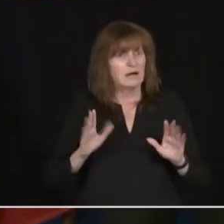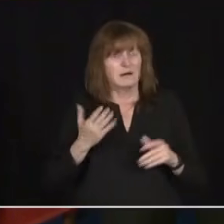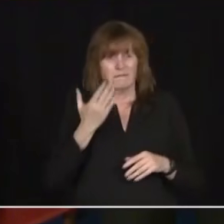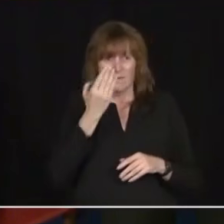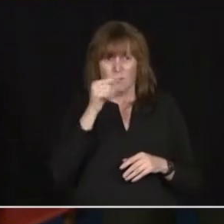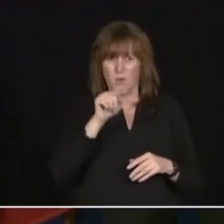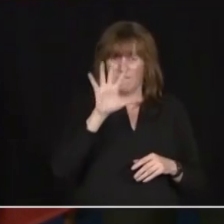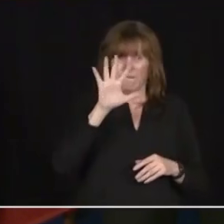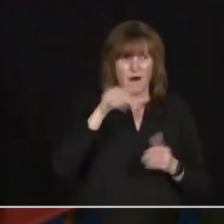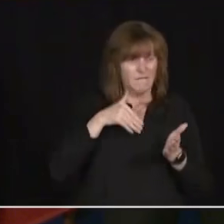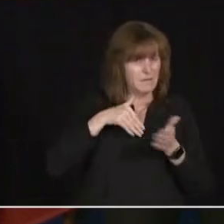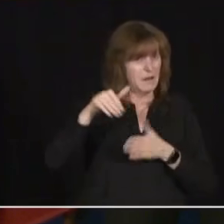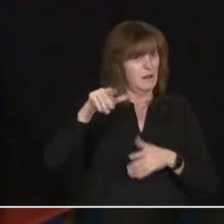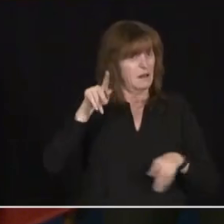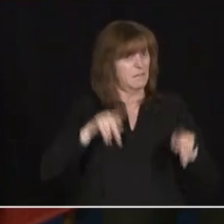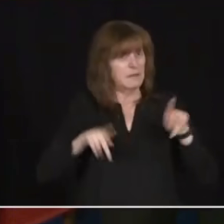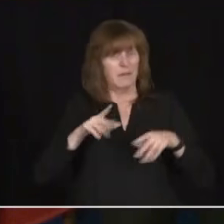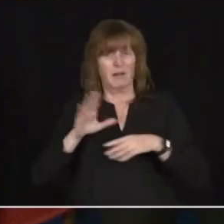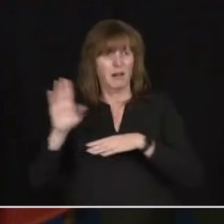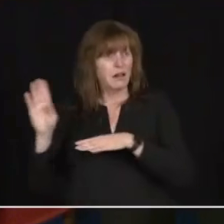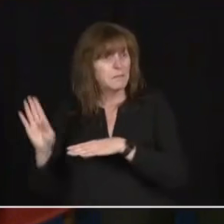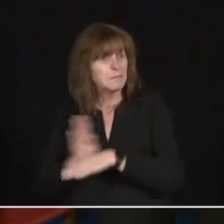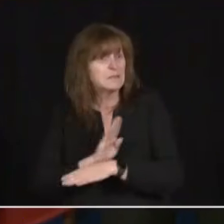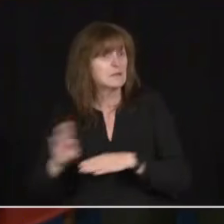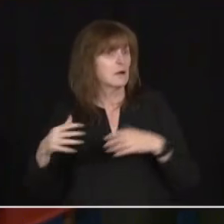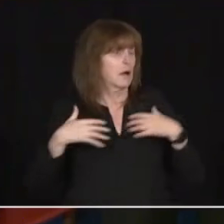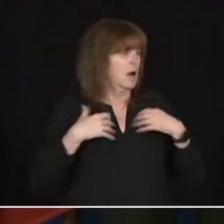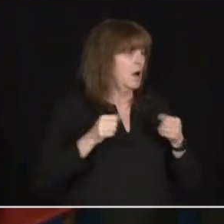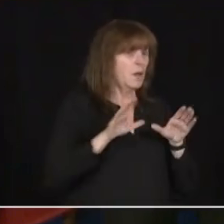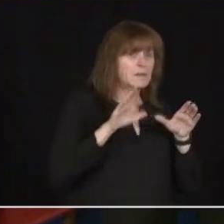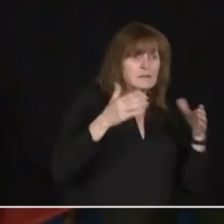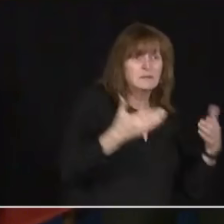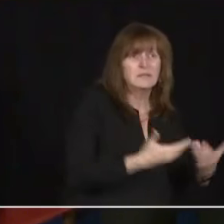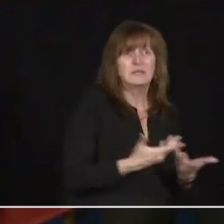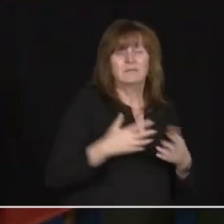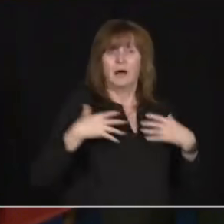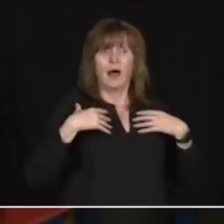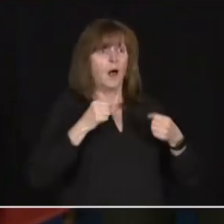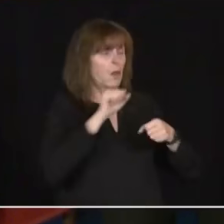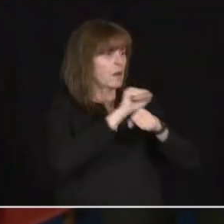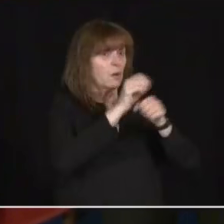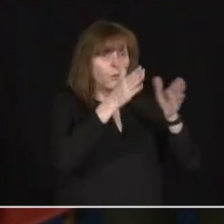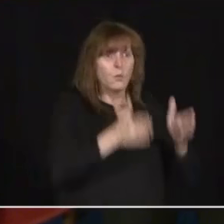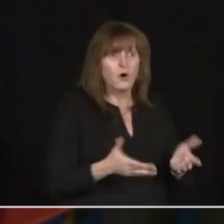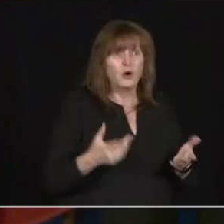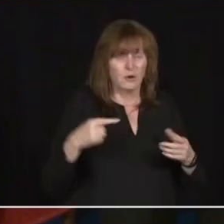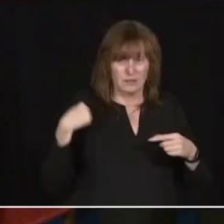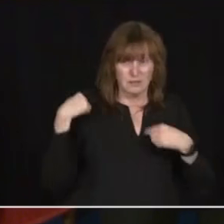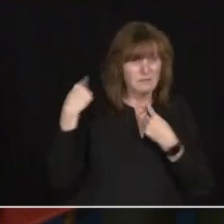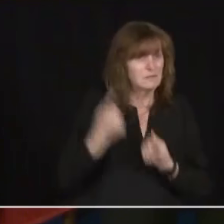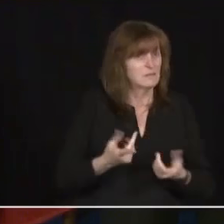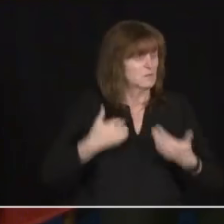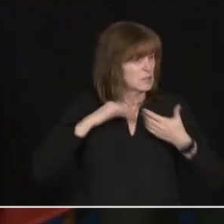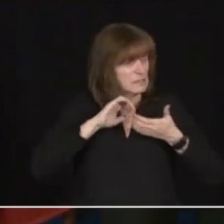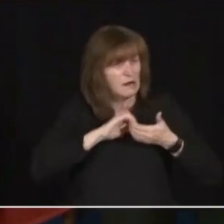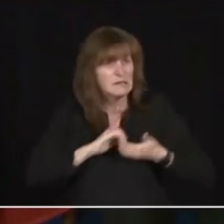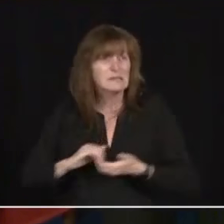We have to stick together. We have done such a great job, everybody everyone in the province, the businesses, the health